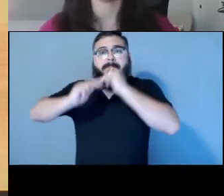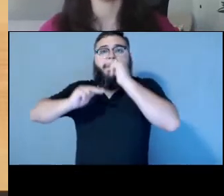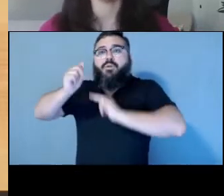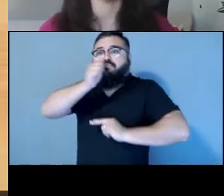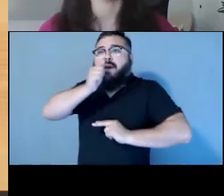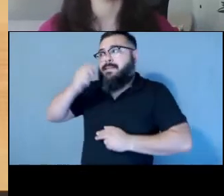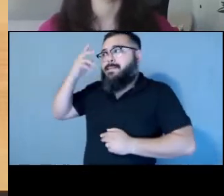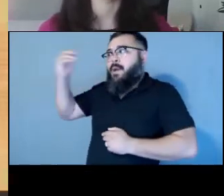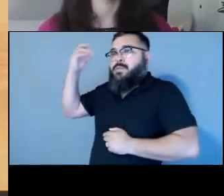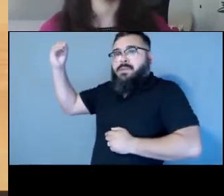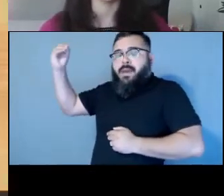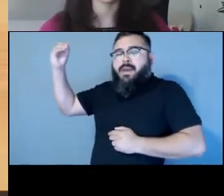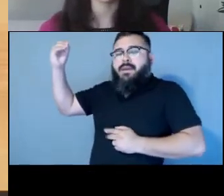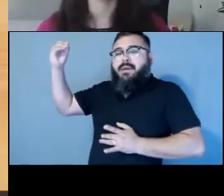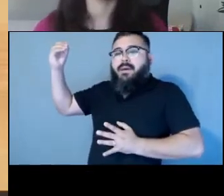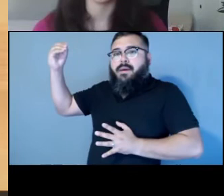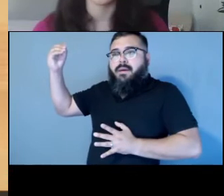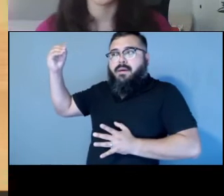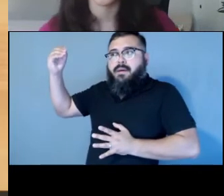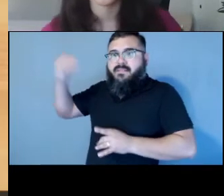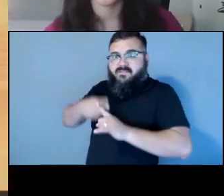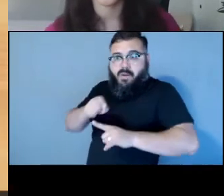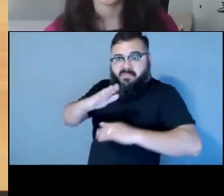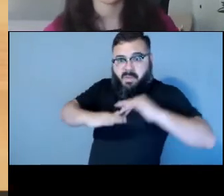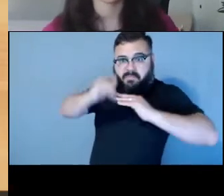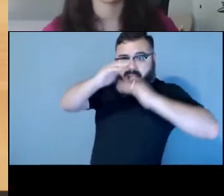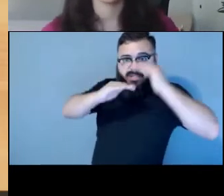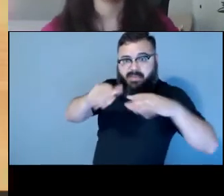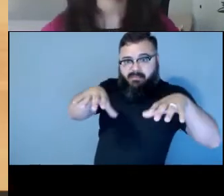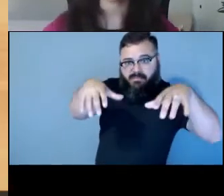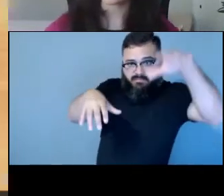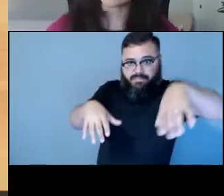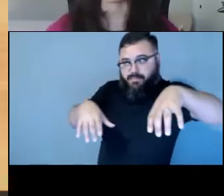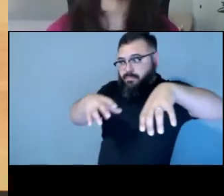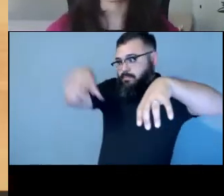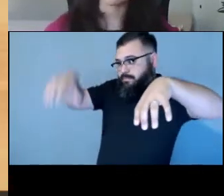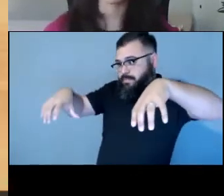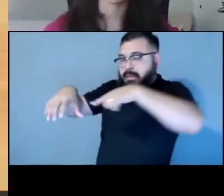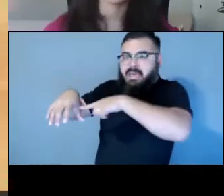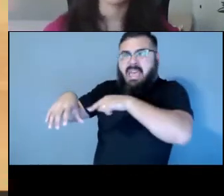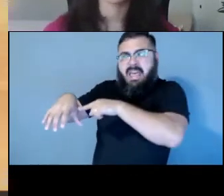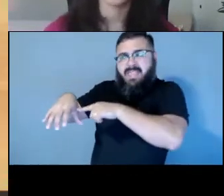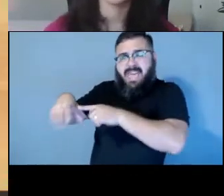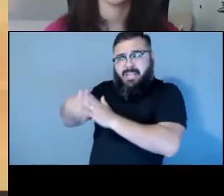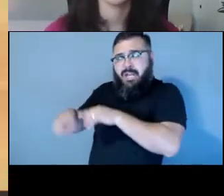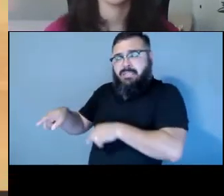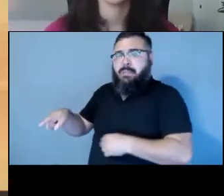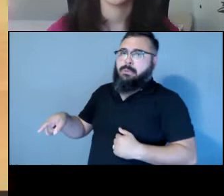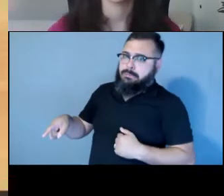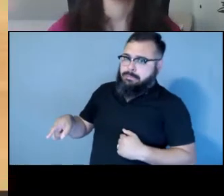of the current building or the current office structure, okay, well then maybe we're getting more into undue hardship.